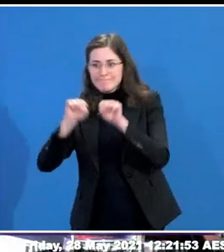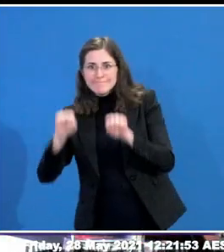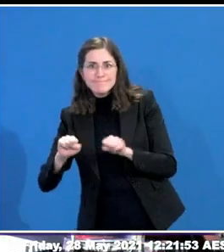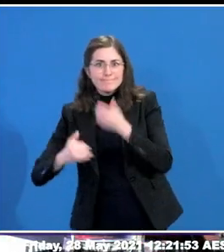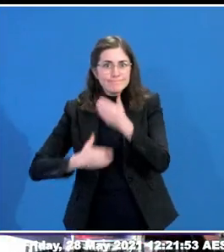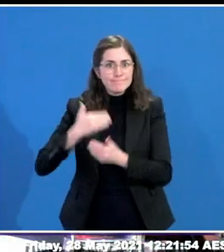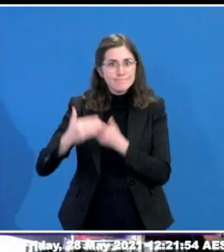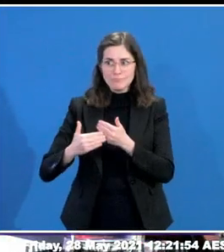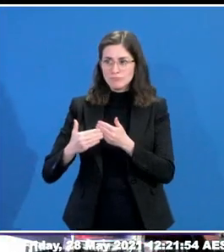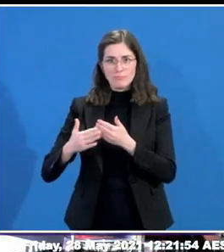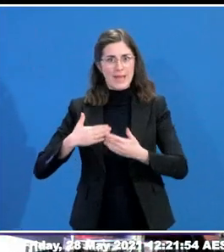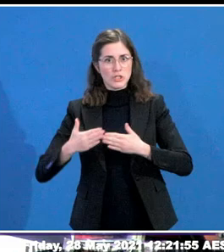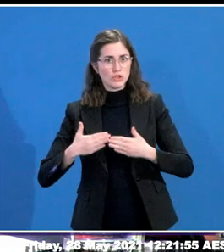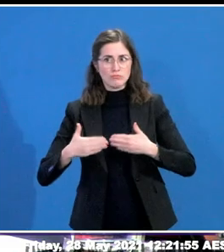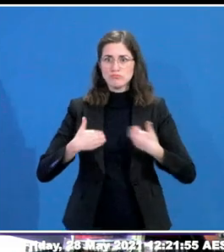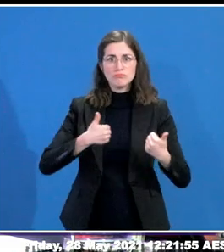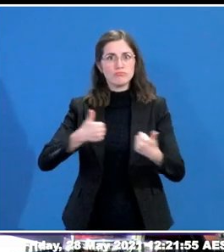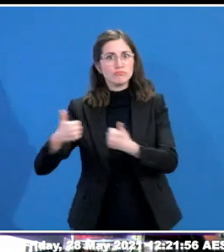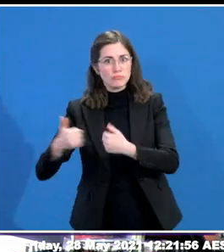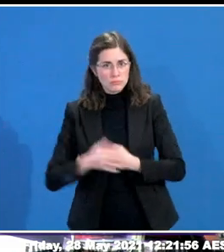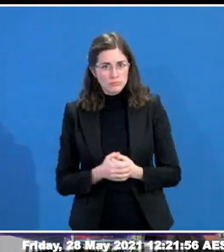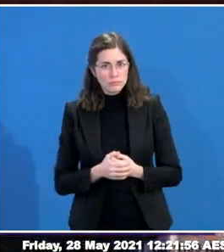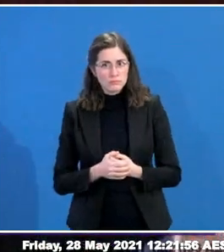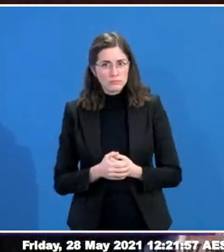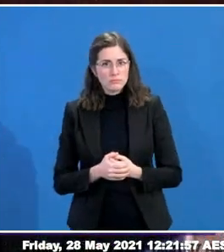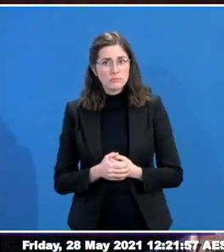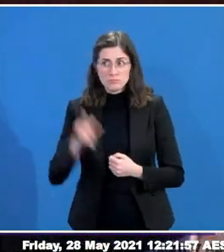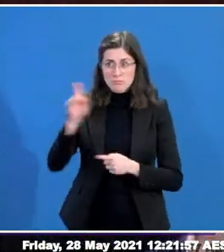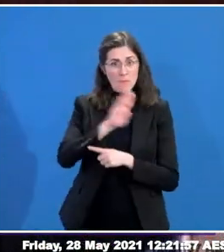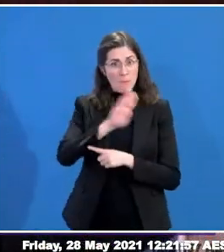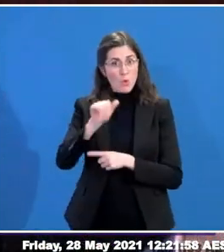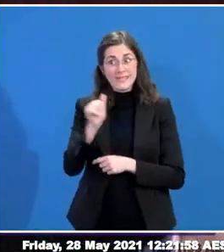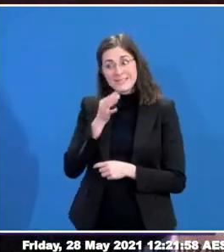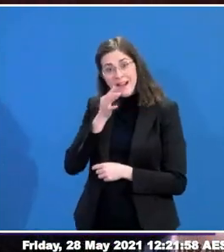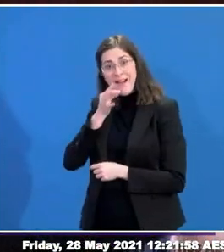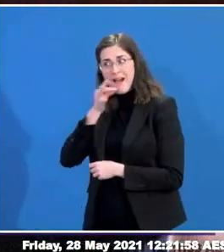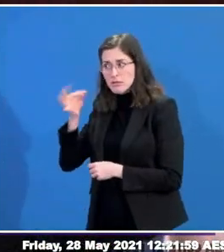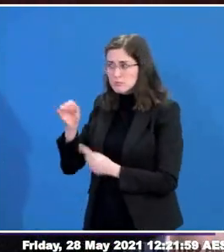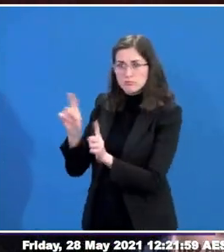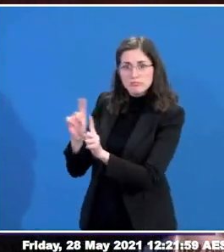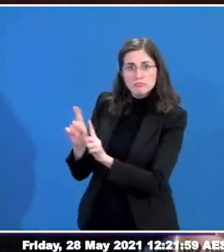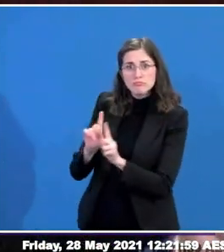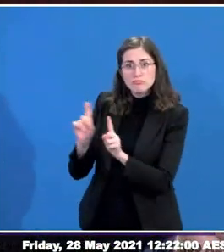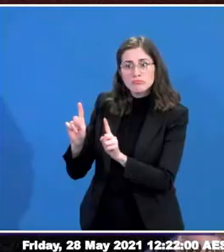Is there any connection between that assurance sought by the board and what arose out of your CEO Report?